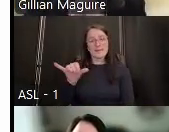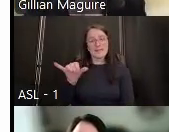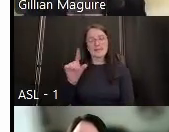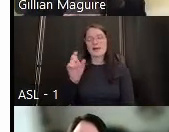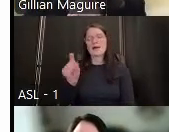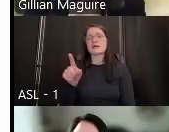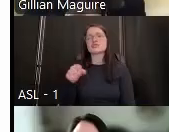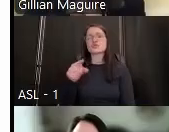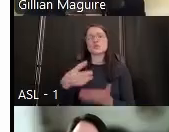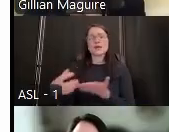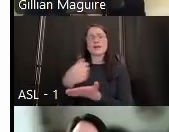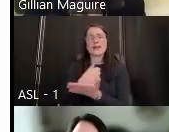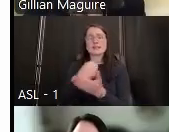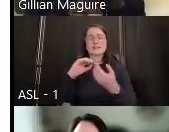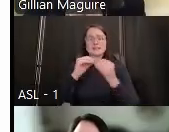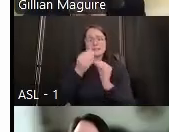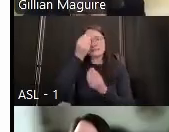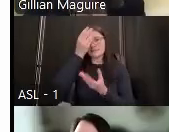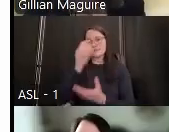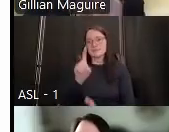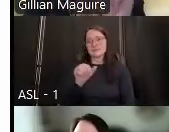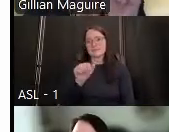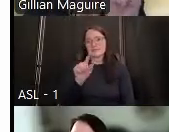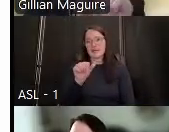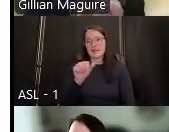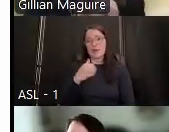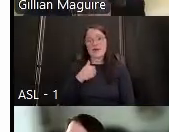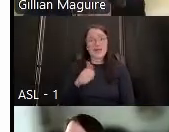idea as to how many of the supplier companies Sorry, I'm speaking very quickly for the ASL